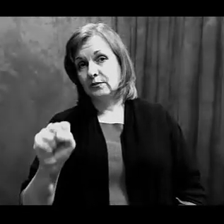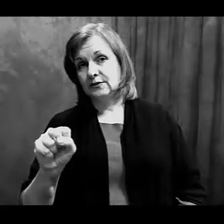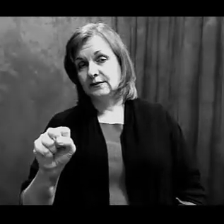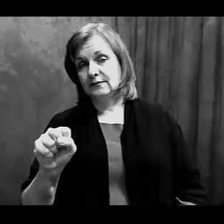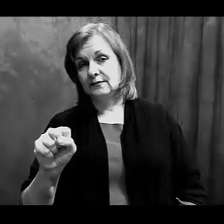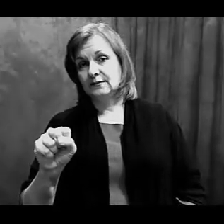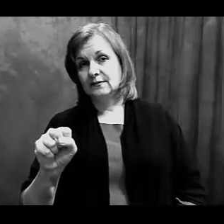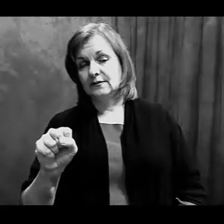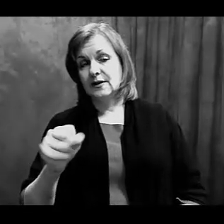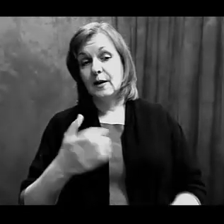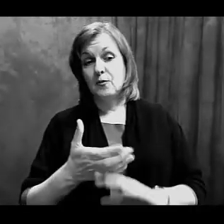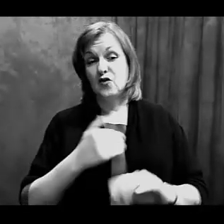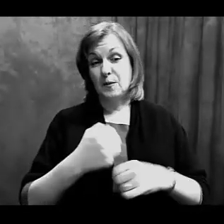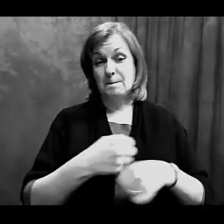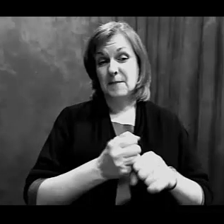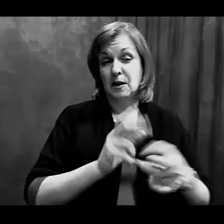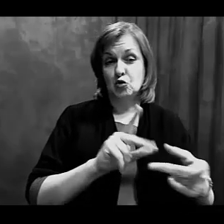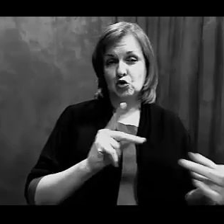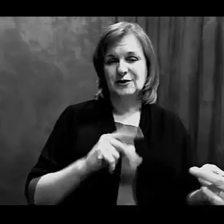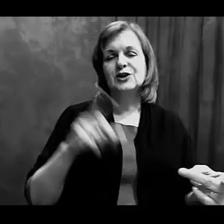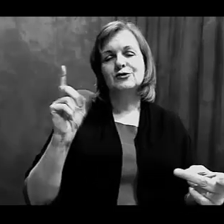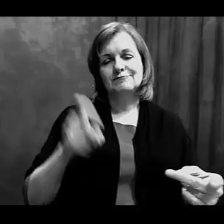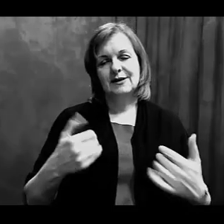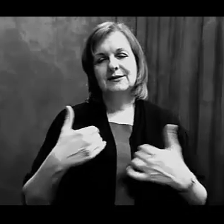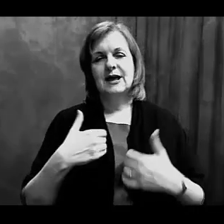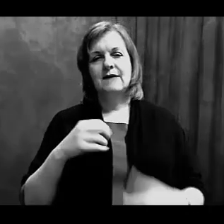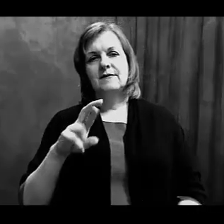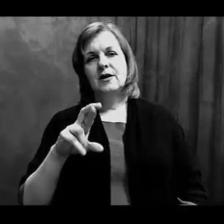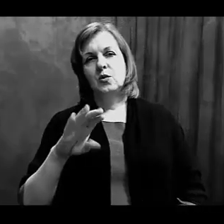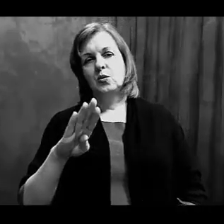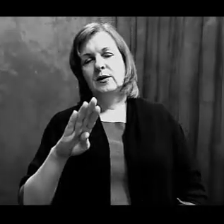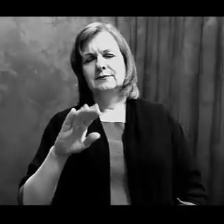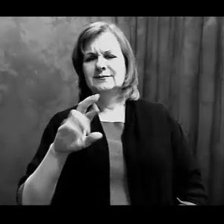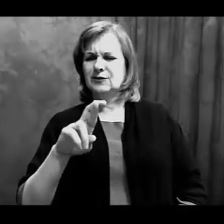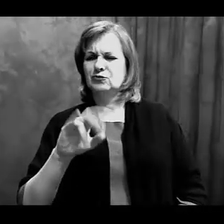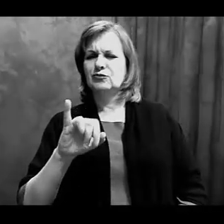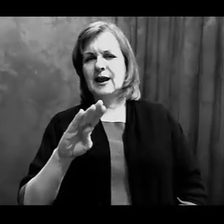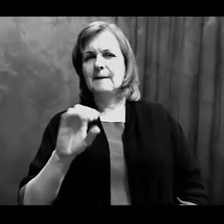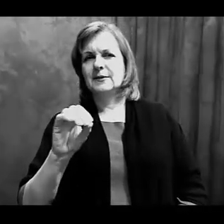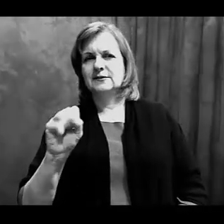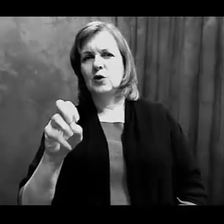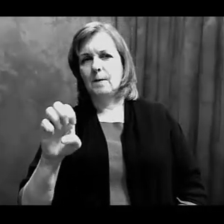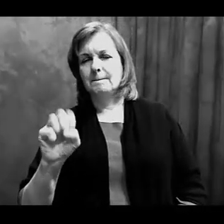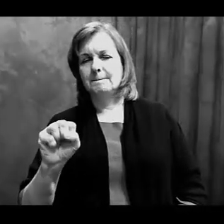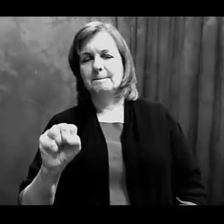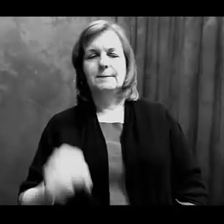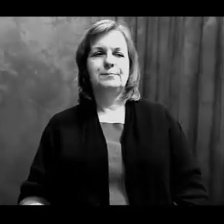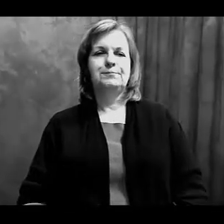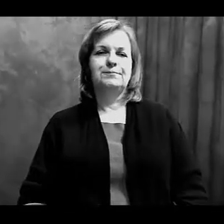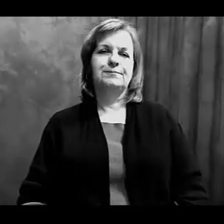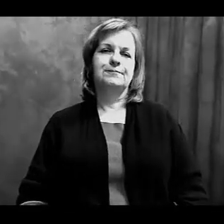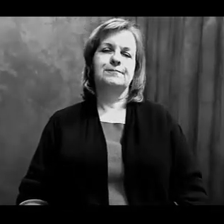because in order to make proteins we must have ribosomes